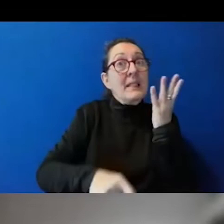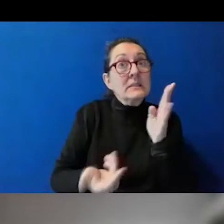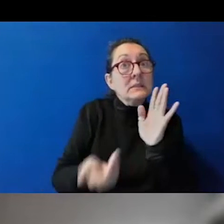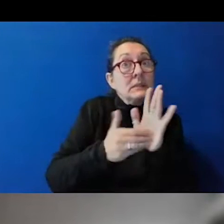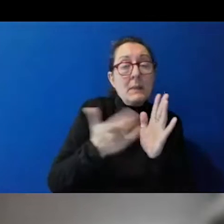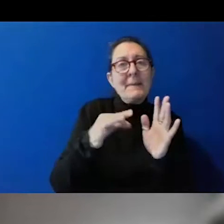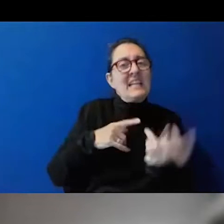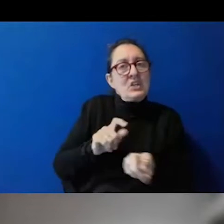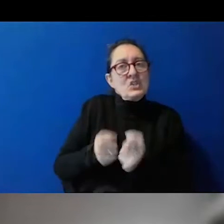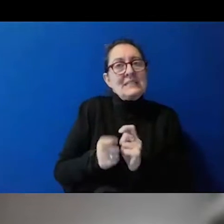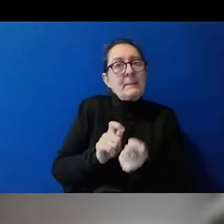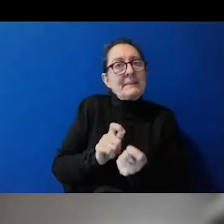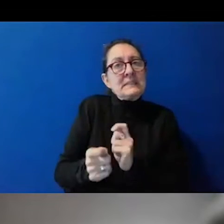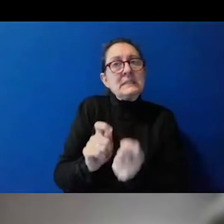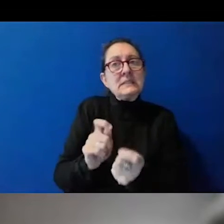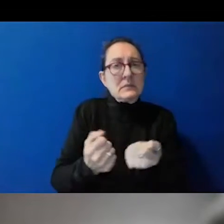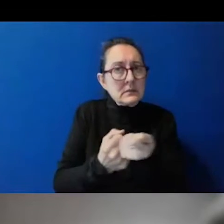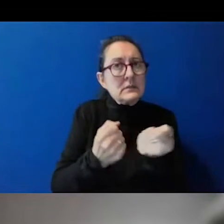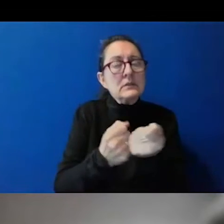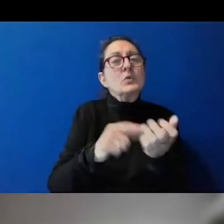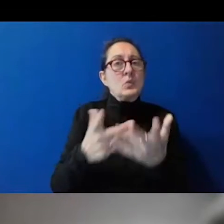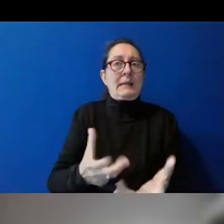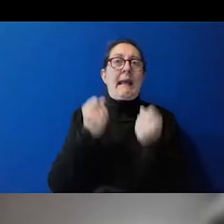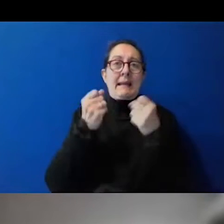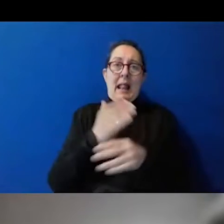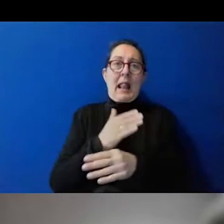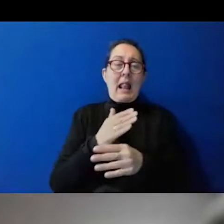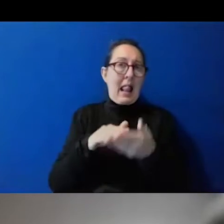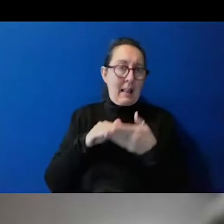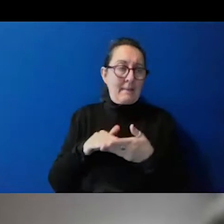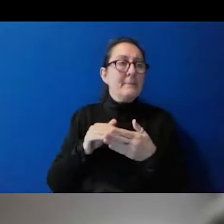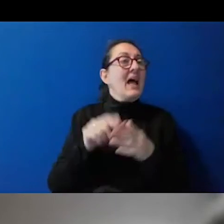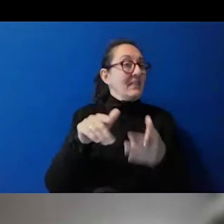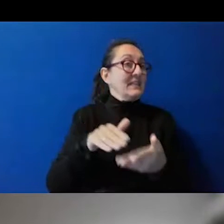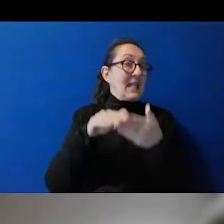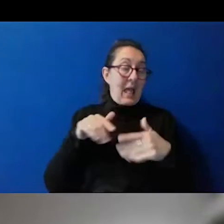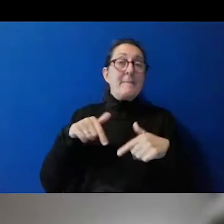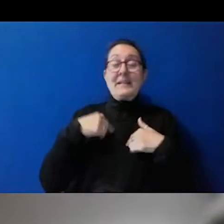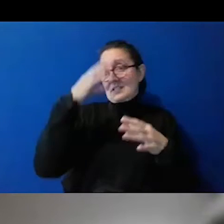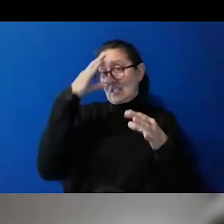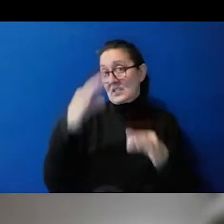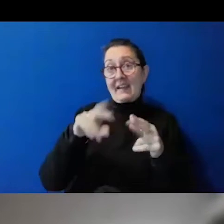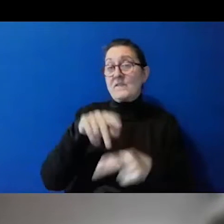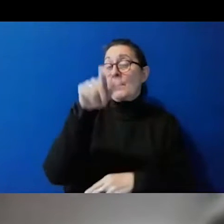help and uh this really helps us to determine uh whether the person would benefit from perhaps a